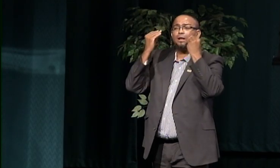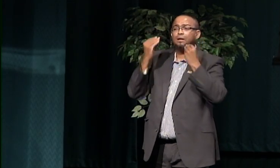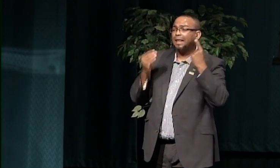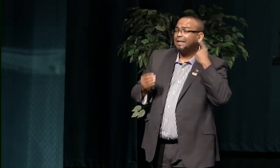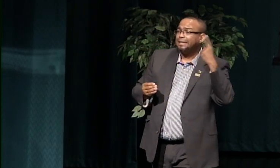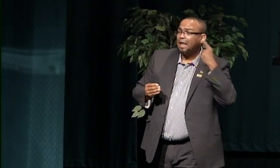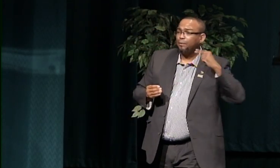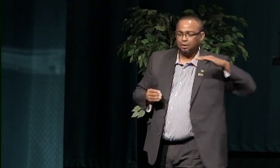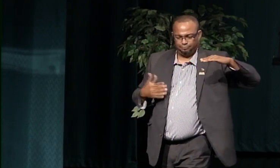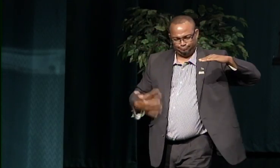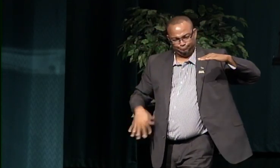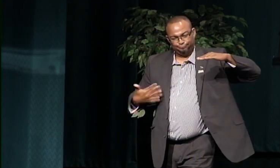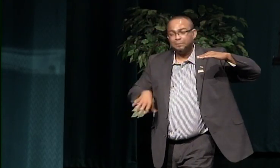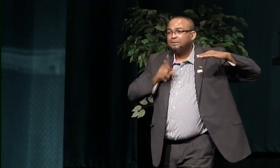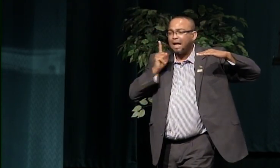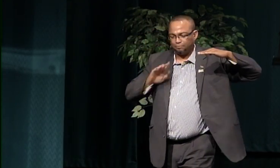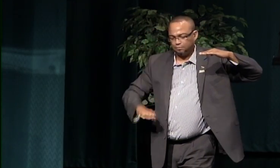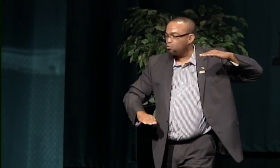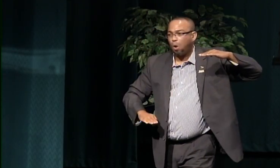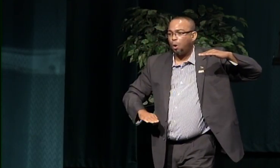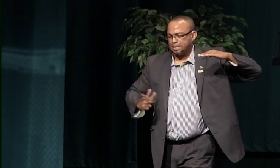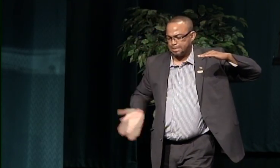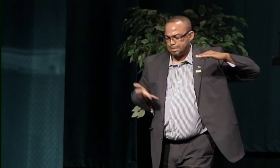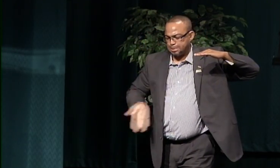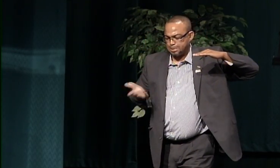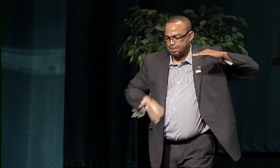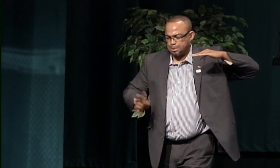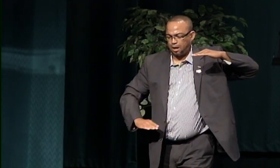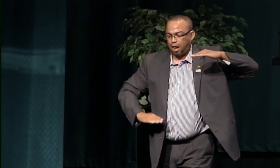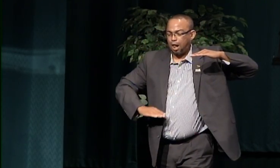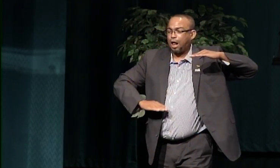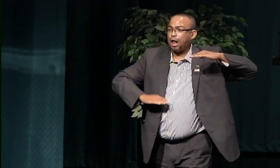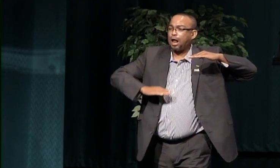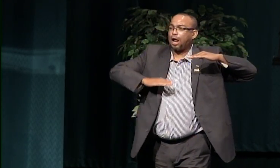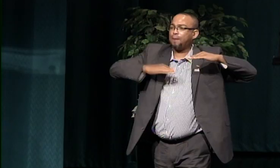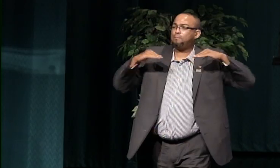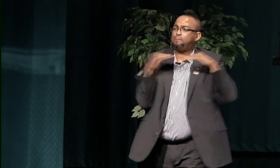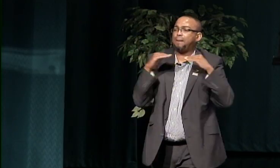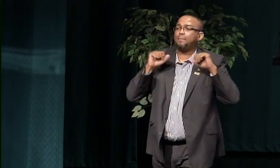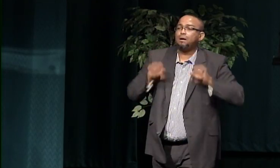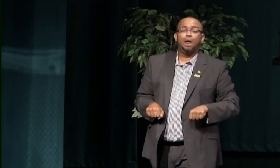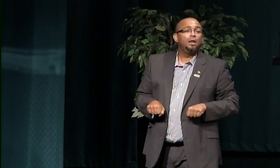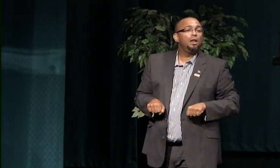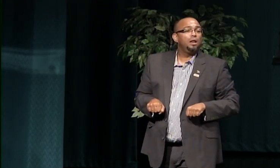in sign language in the schools. And that education for deaf people